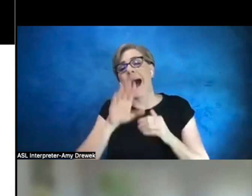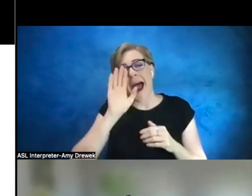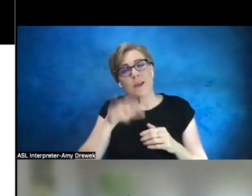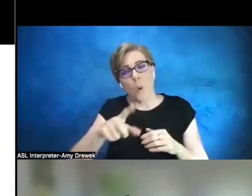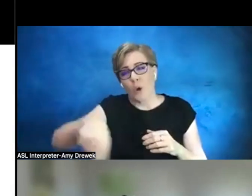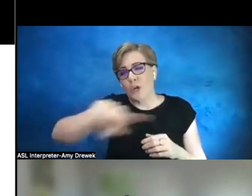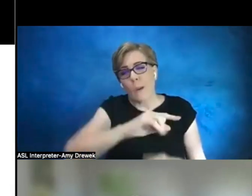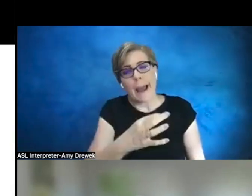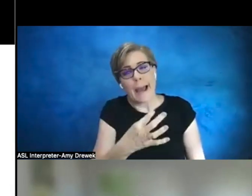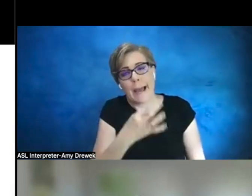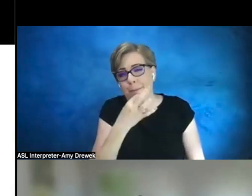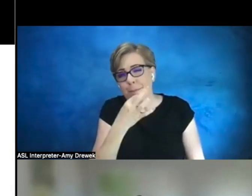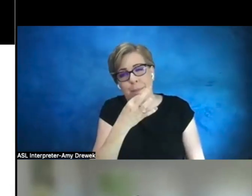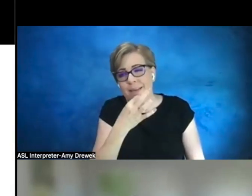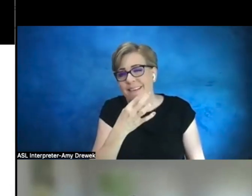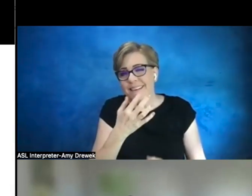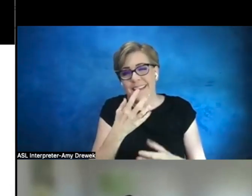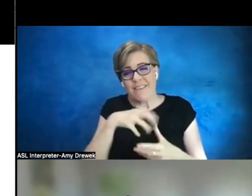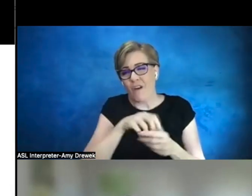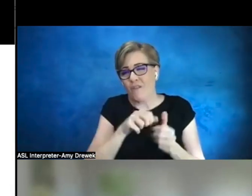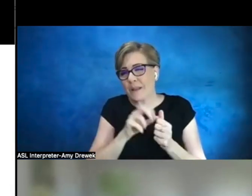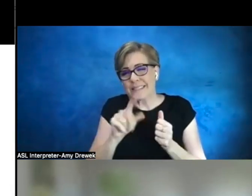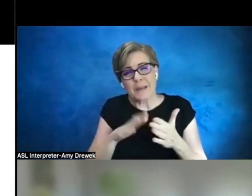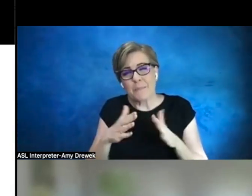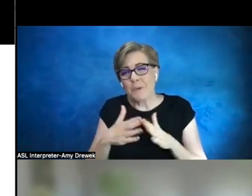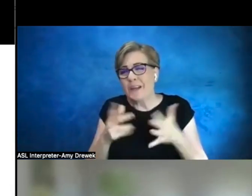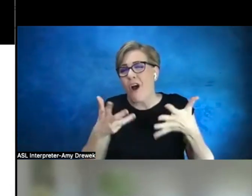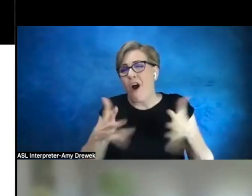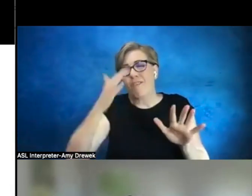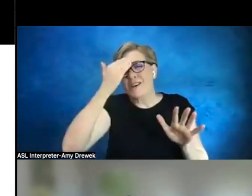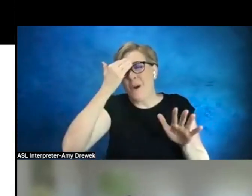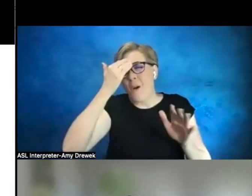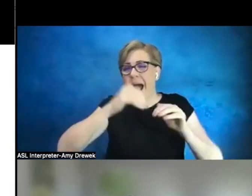versed and part of the disability community and are very well versed in understanding